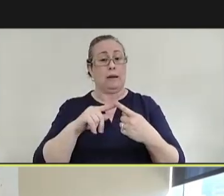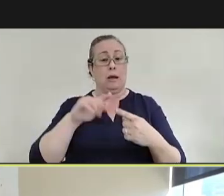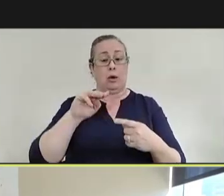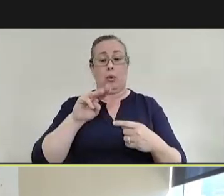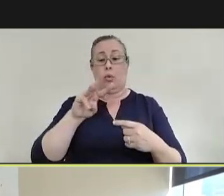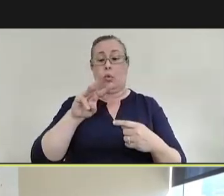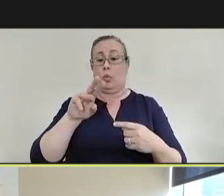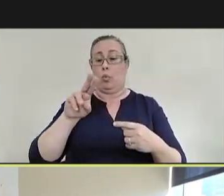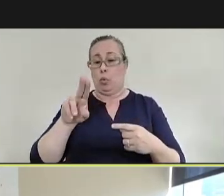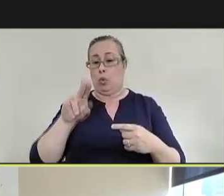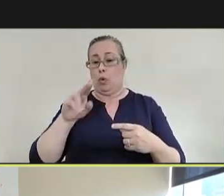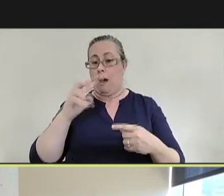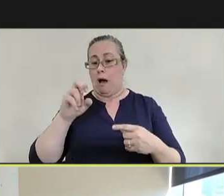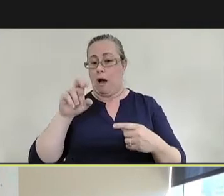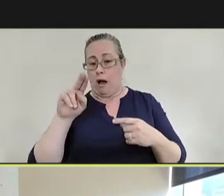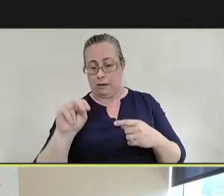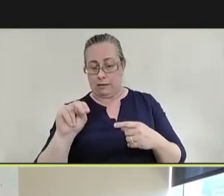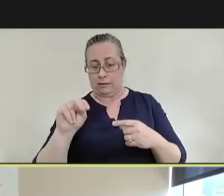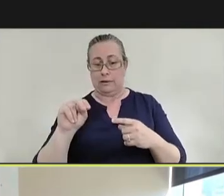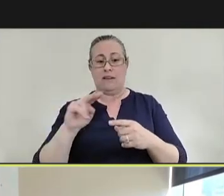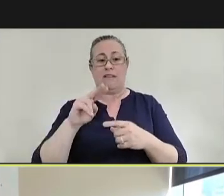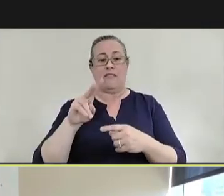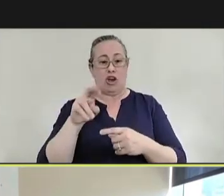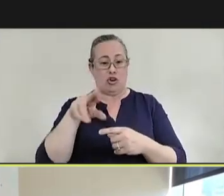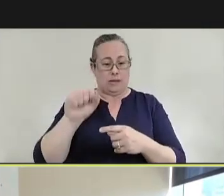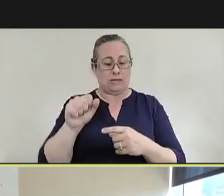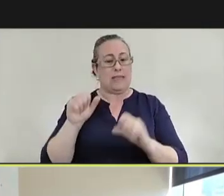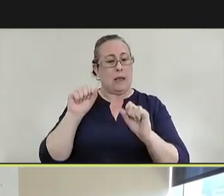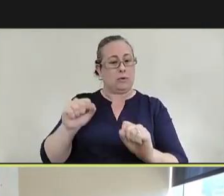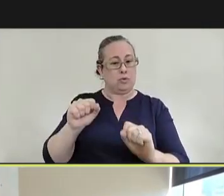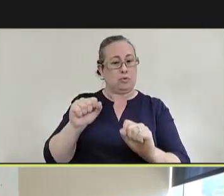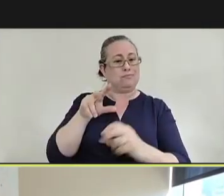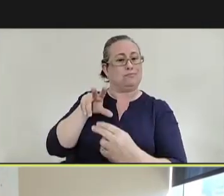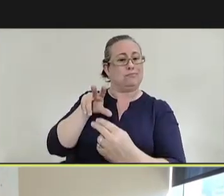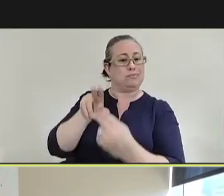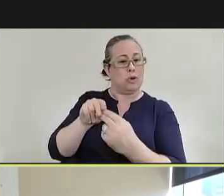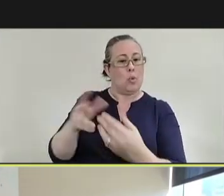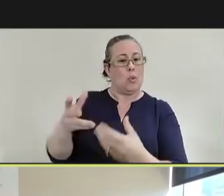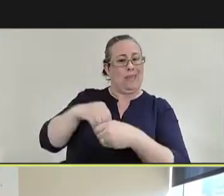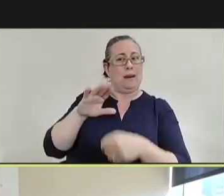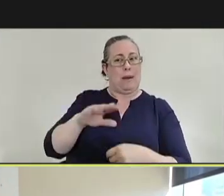they were able to solve the pre-fusion stabilized structure of that within about 12 days. So these